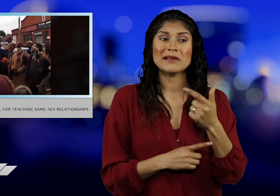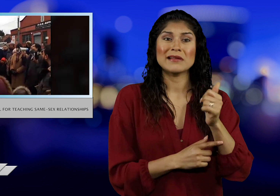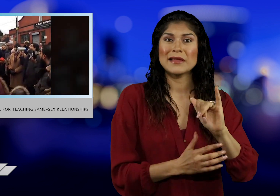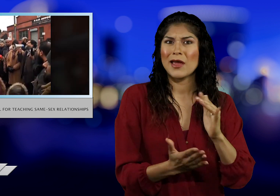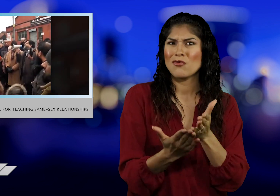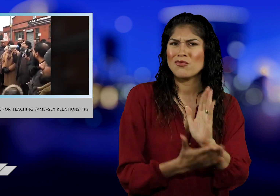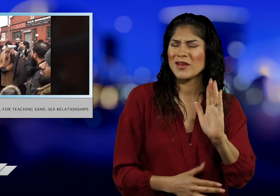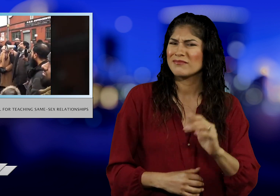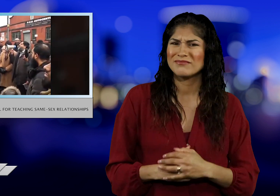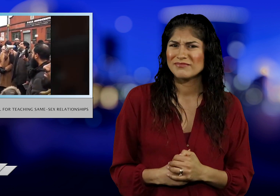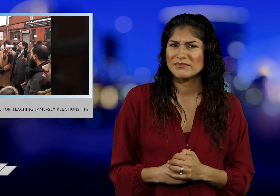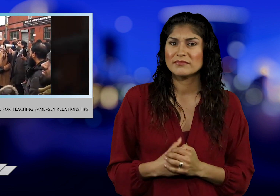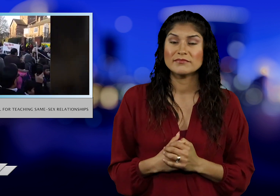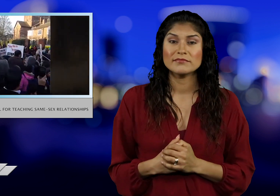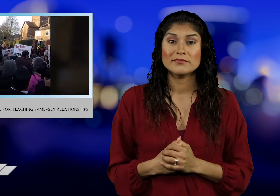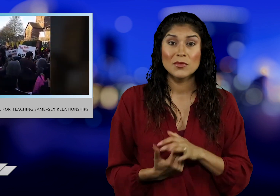and gay rights.